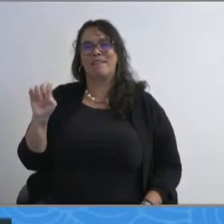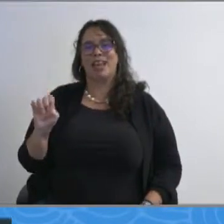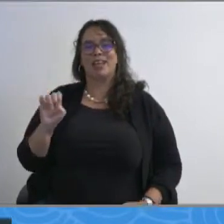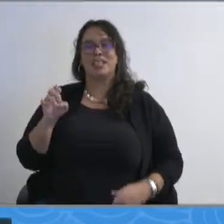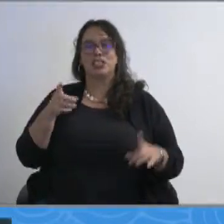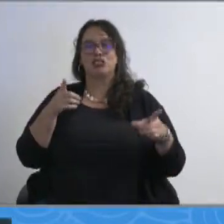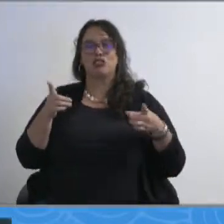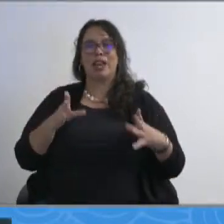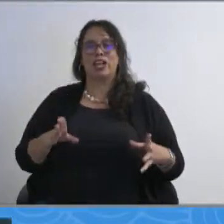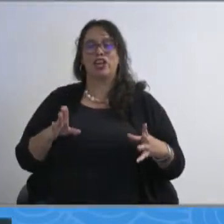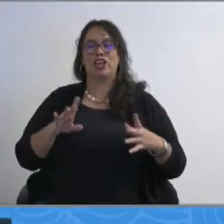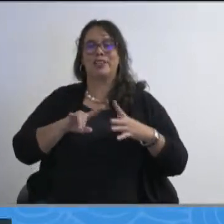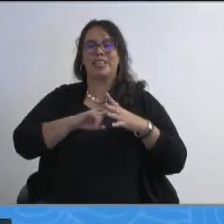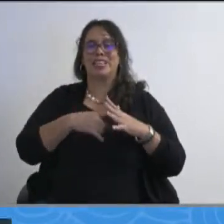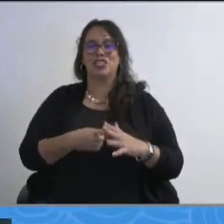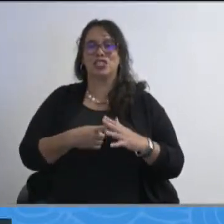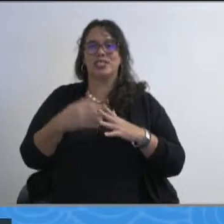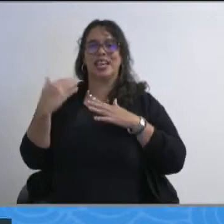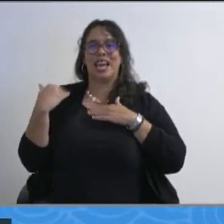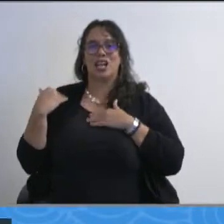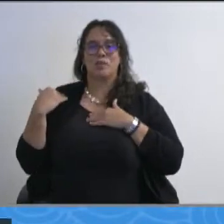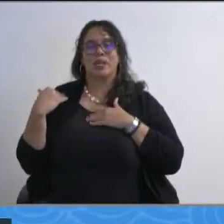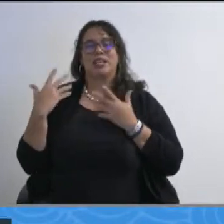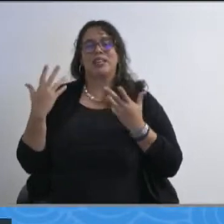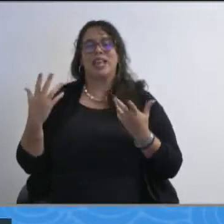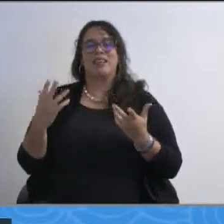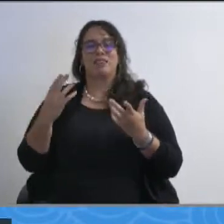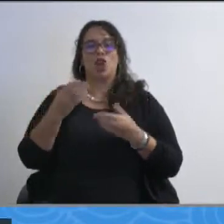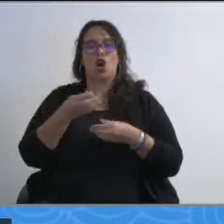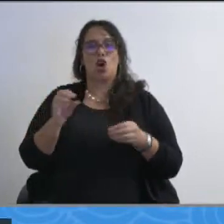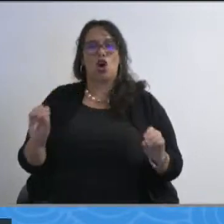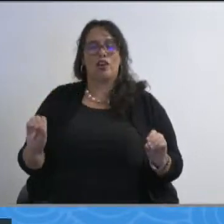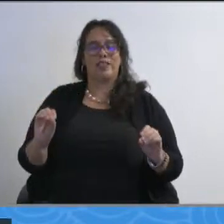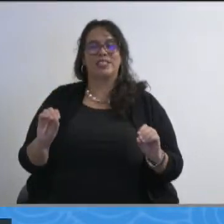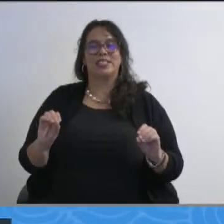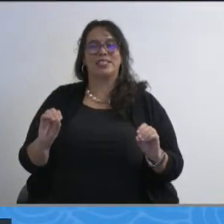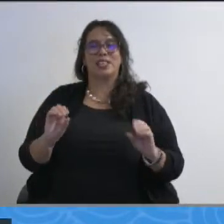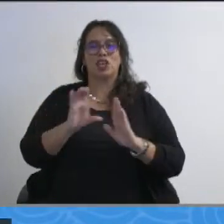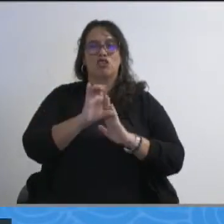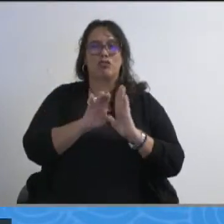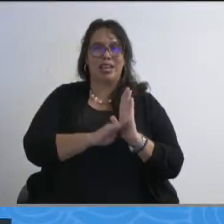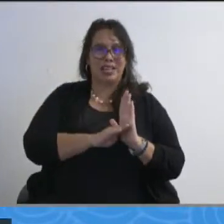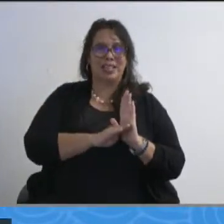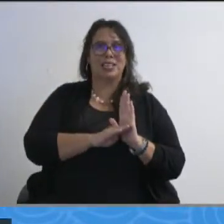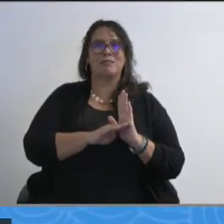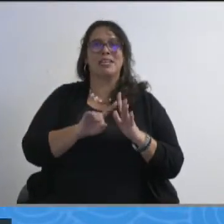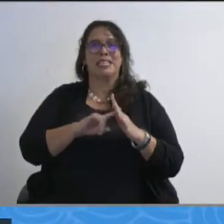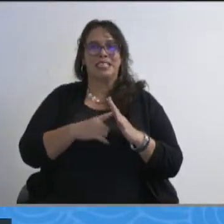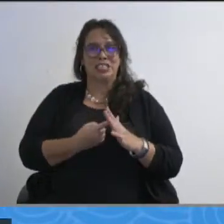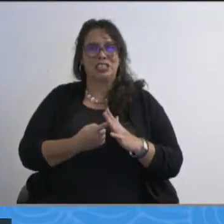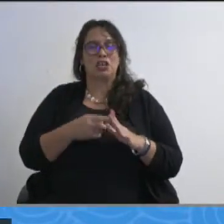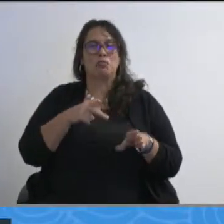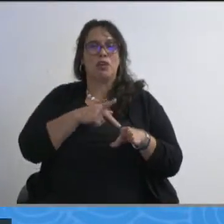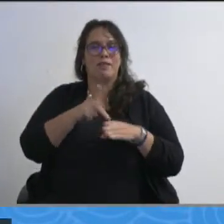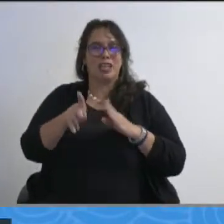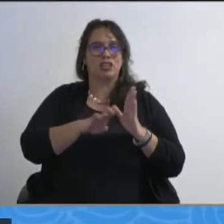and accountability in our office of curriculum, instruction, and professional development. And as a result of the feedback